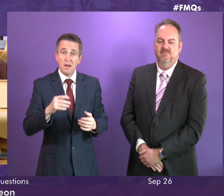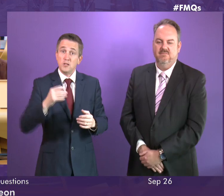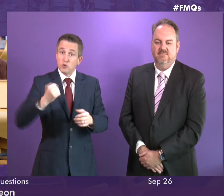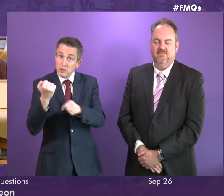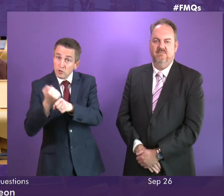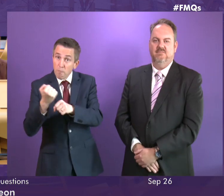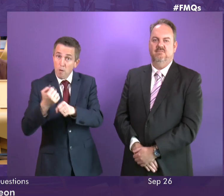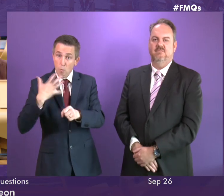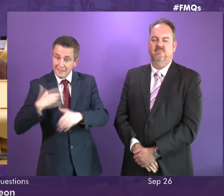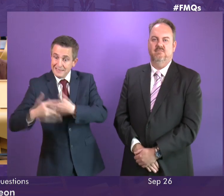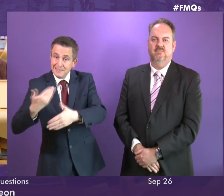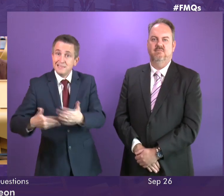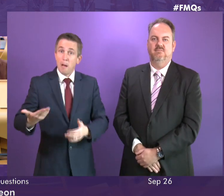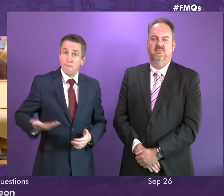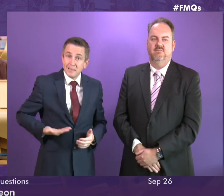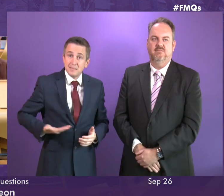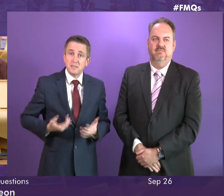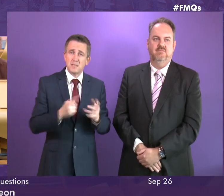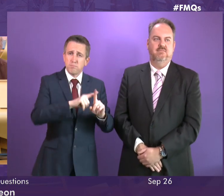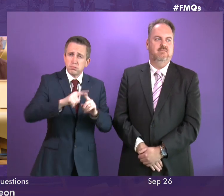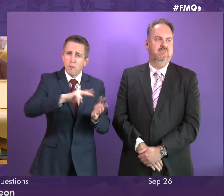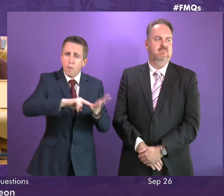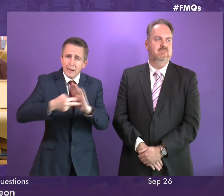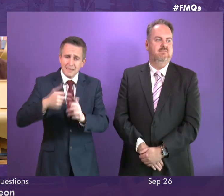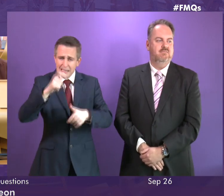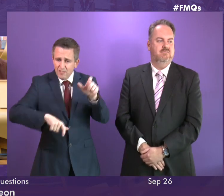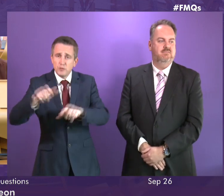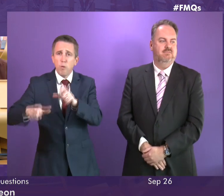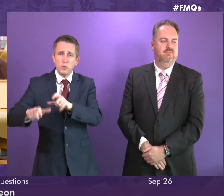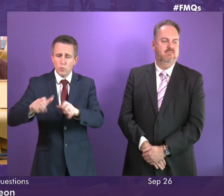from this Government but from businesses, organisations and individuals the length and